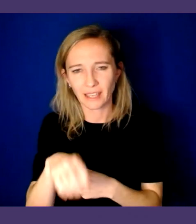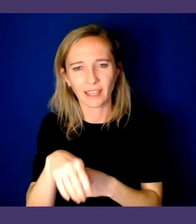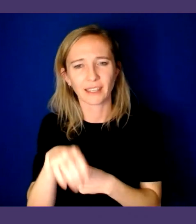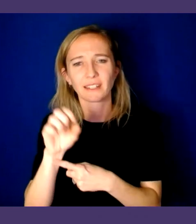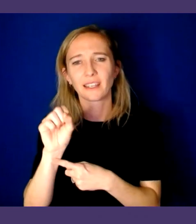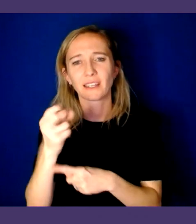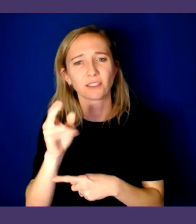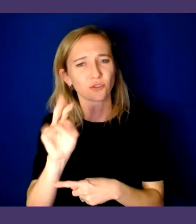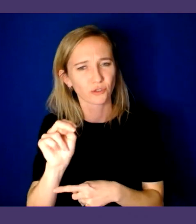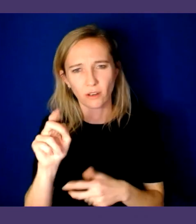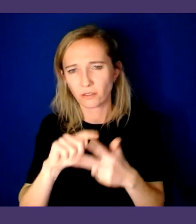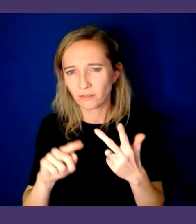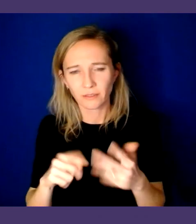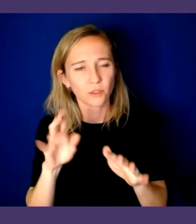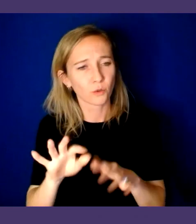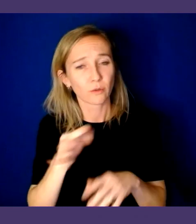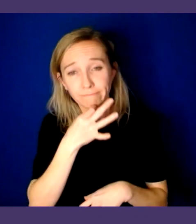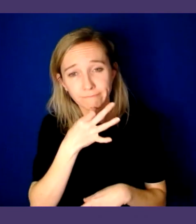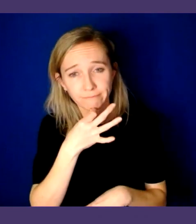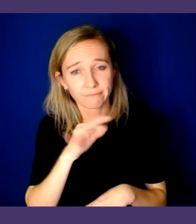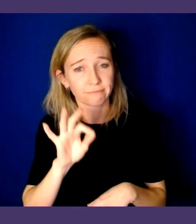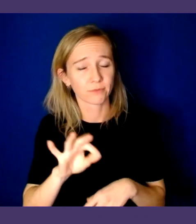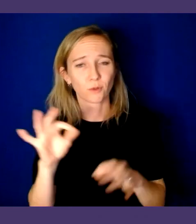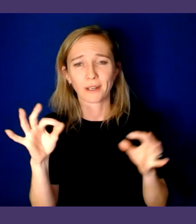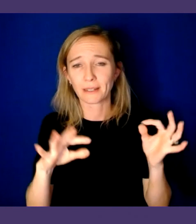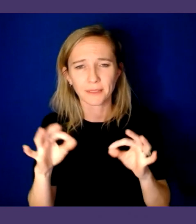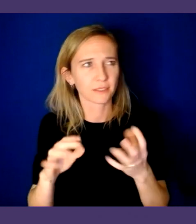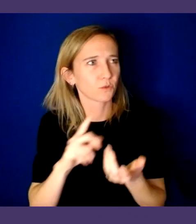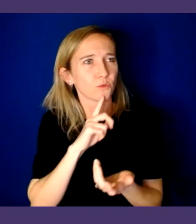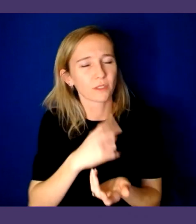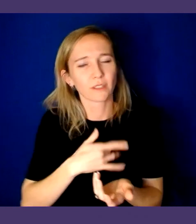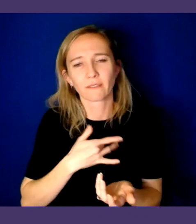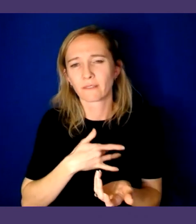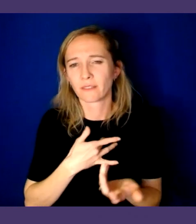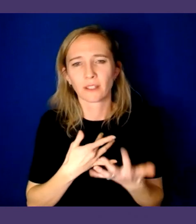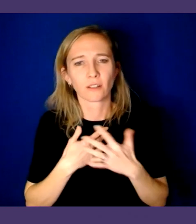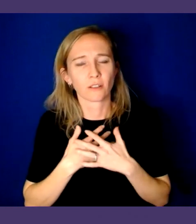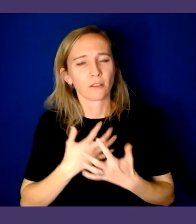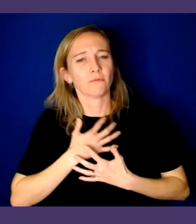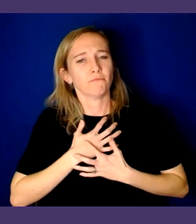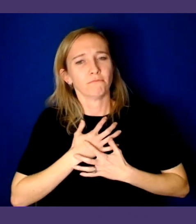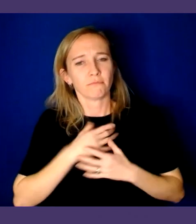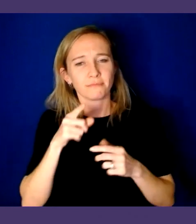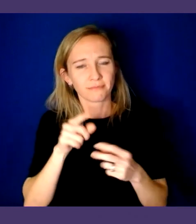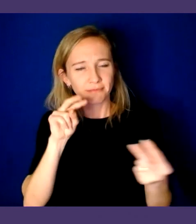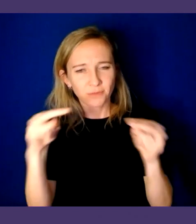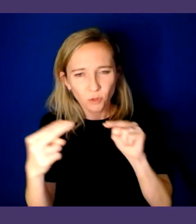your expertise and insights have truly enriched our conversation today. I'm incredibly grateful for your contributions